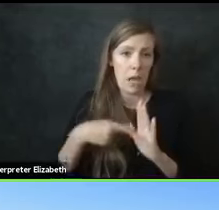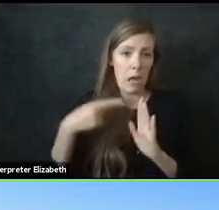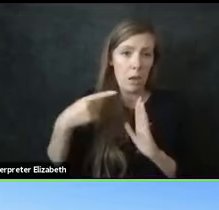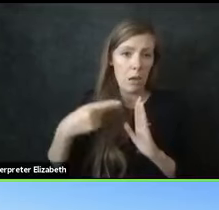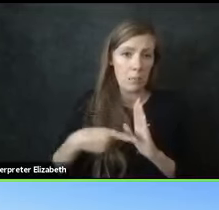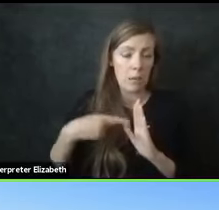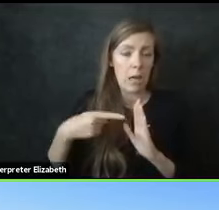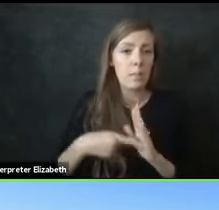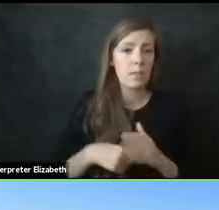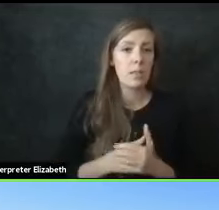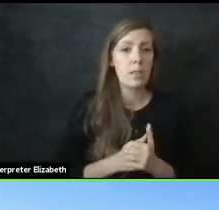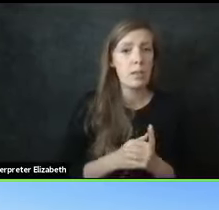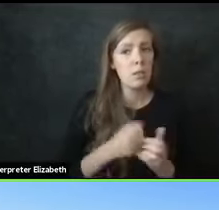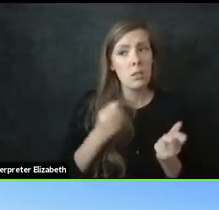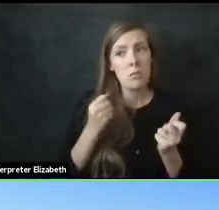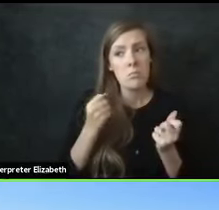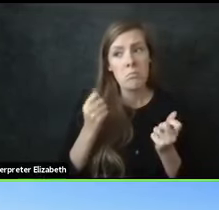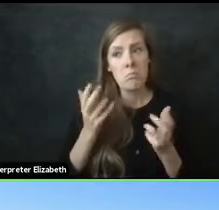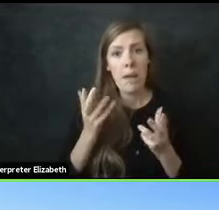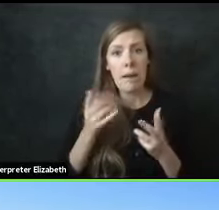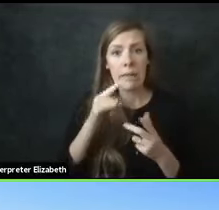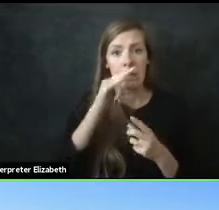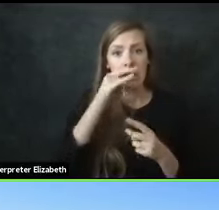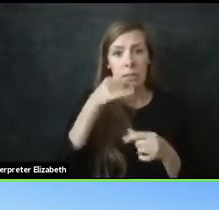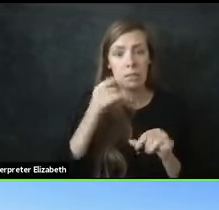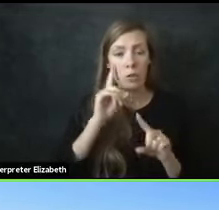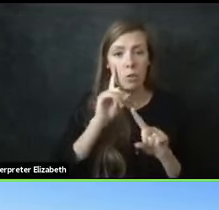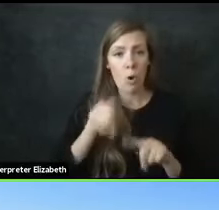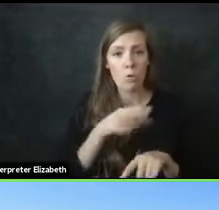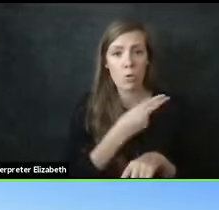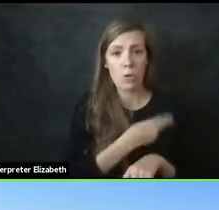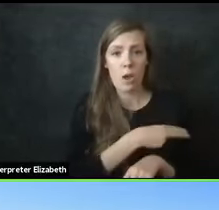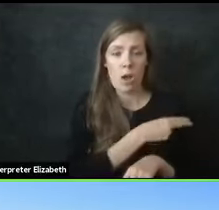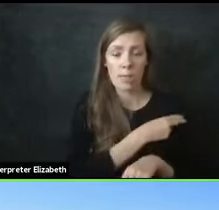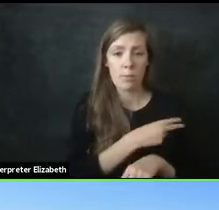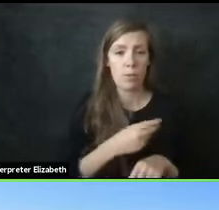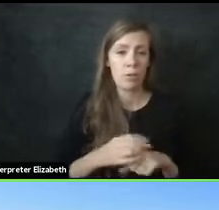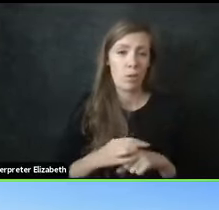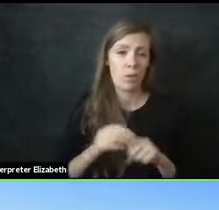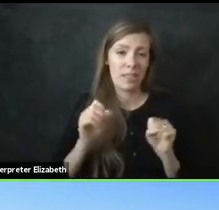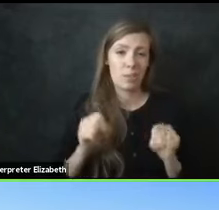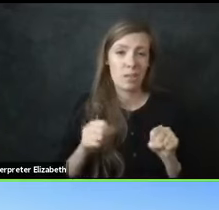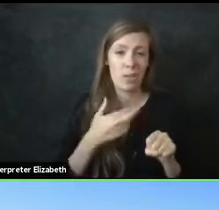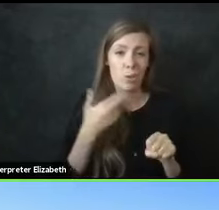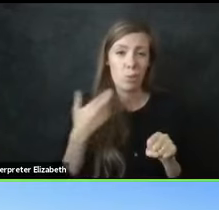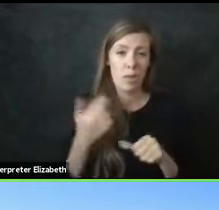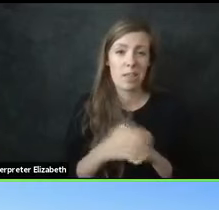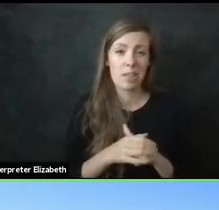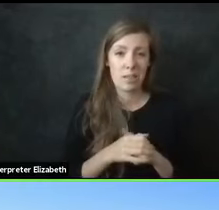hospitalizations, and that potential is always there. So overall, I think when you look at the